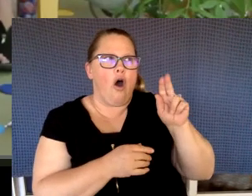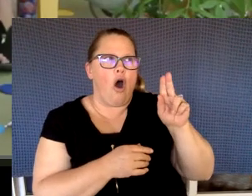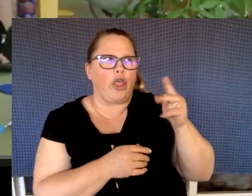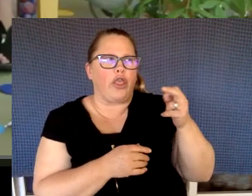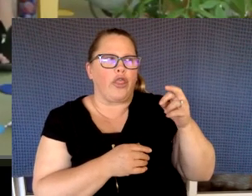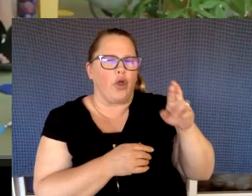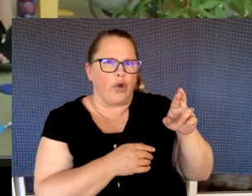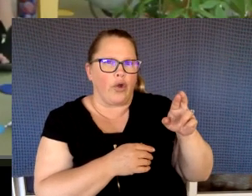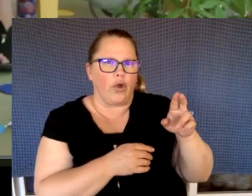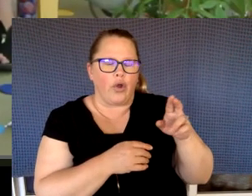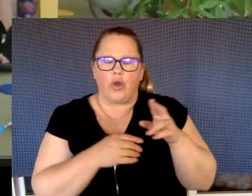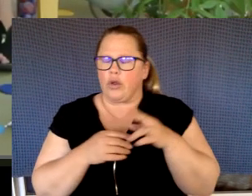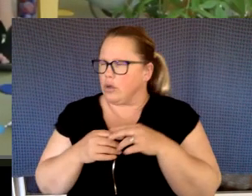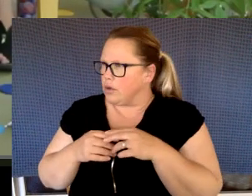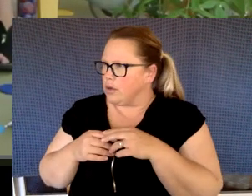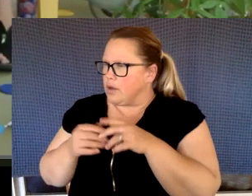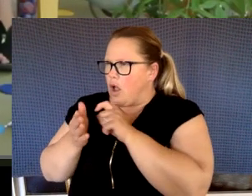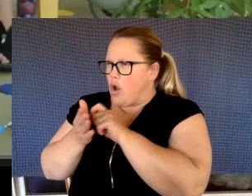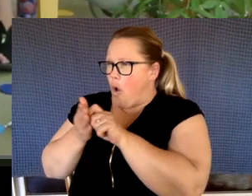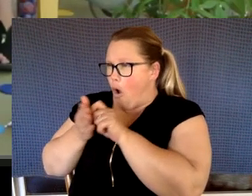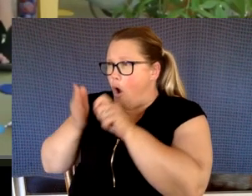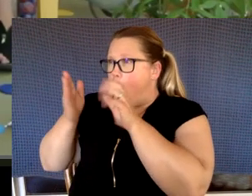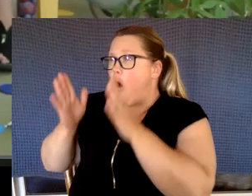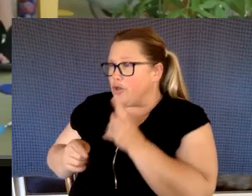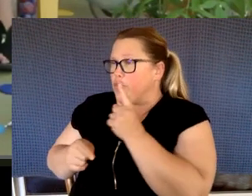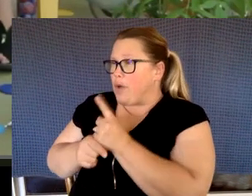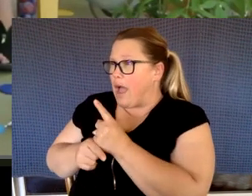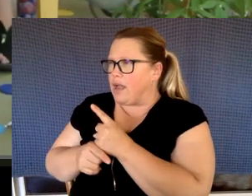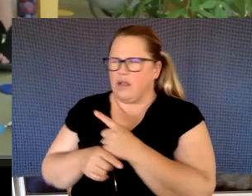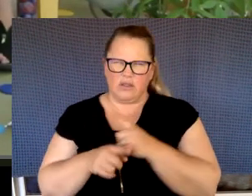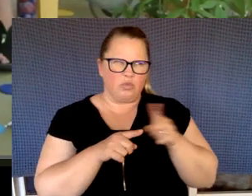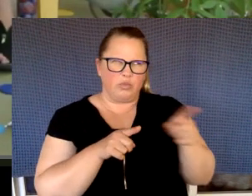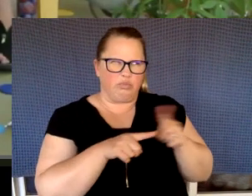whatever - she didn't write the book - I know. I know she didn't okay but we can